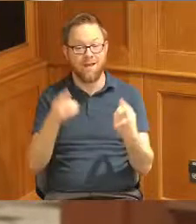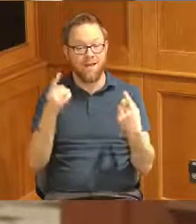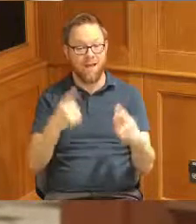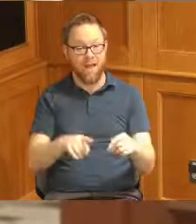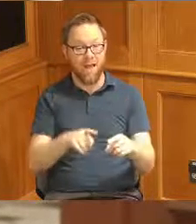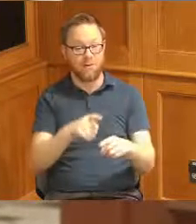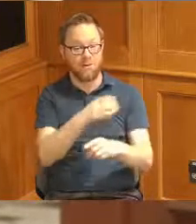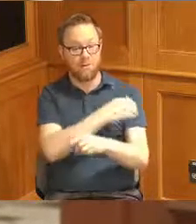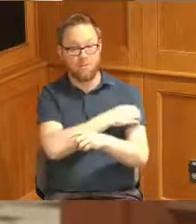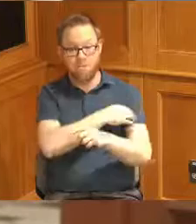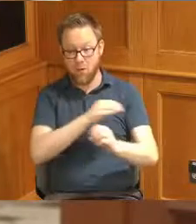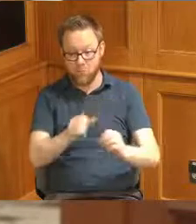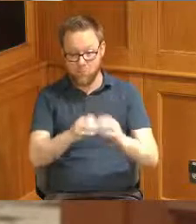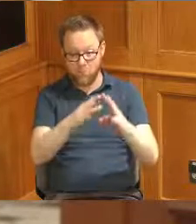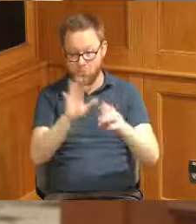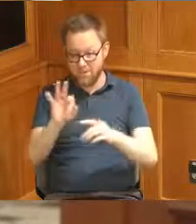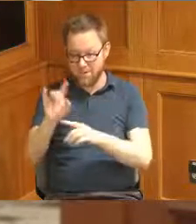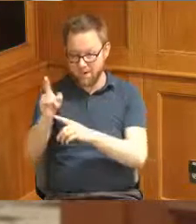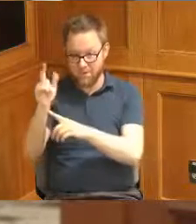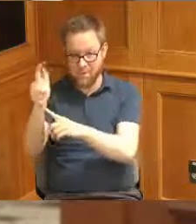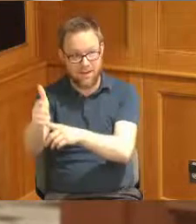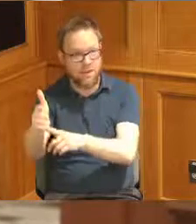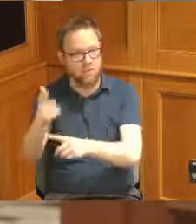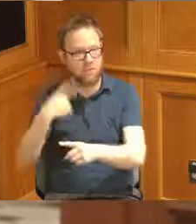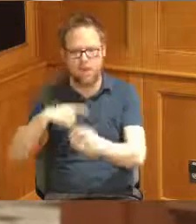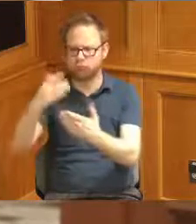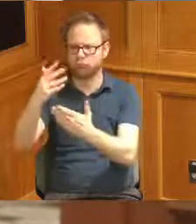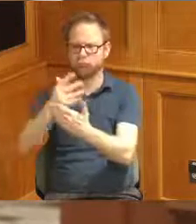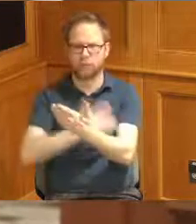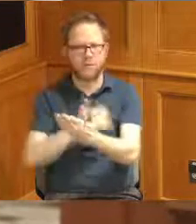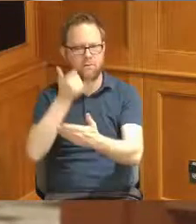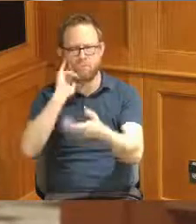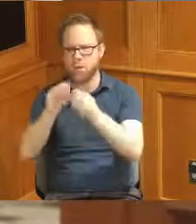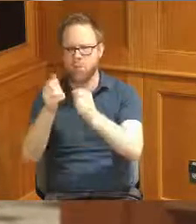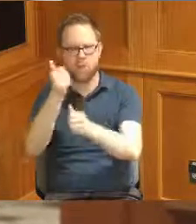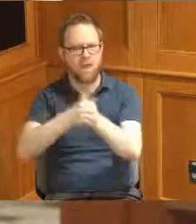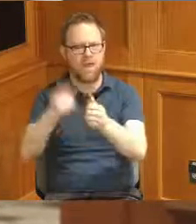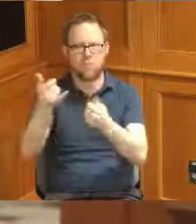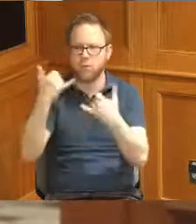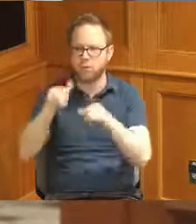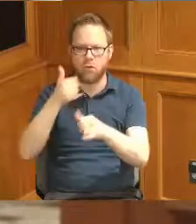being restored they had a complete list of all the numbers that had attempted 911 traffic and